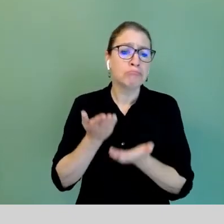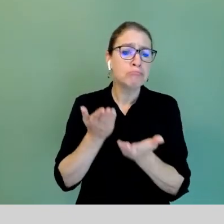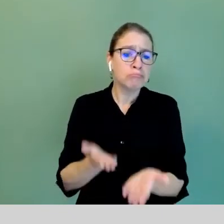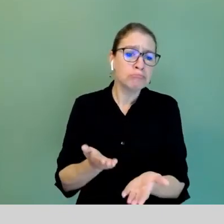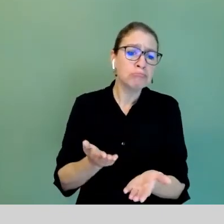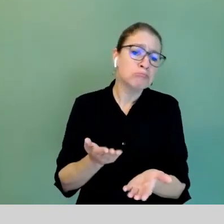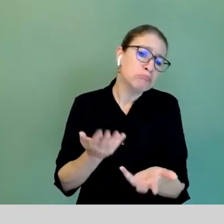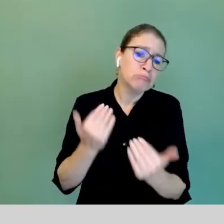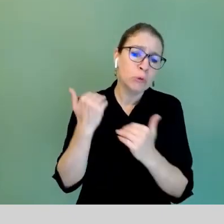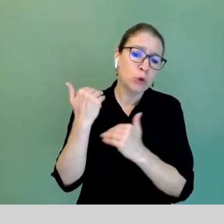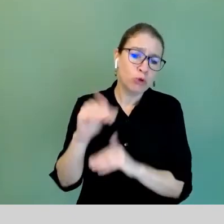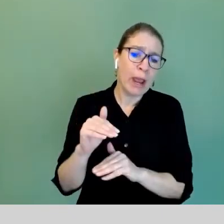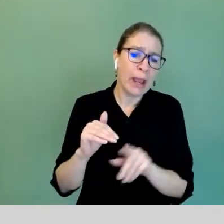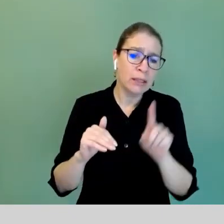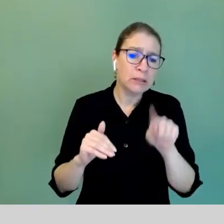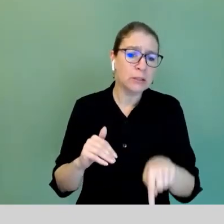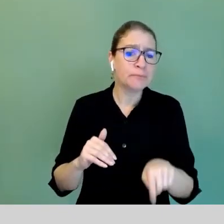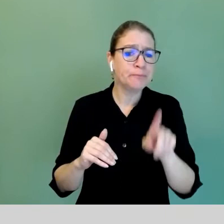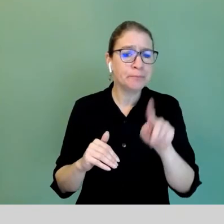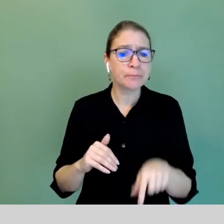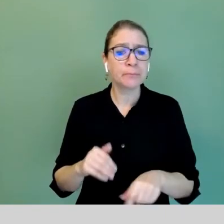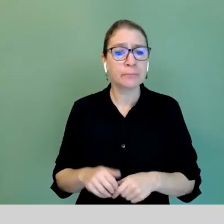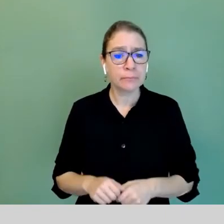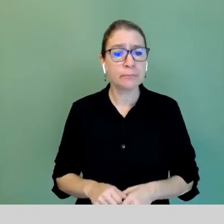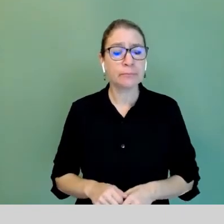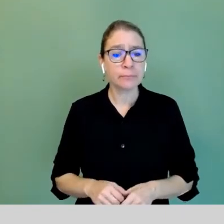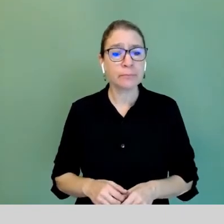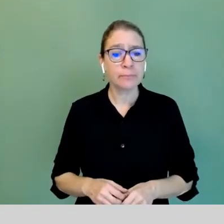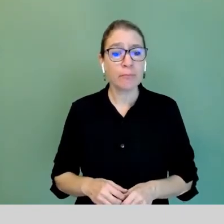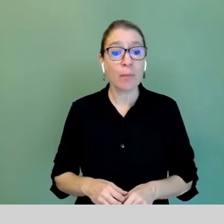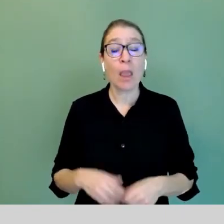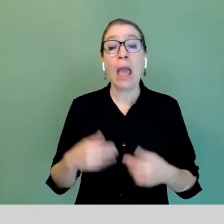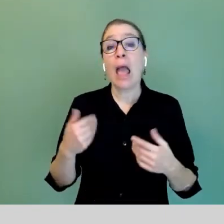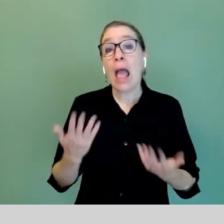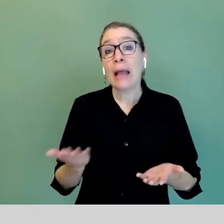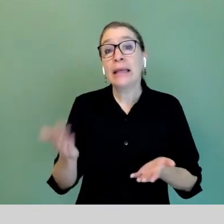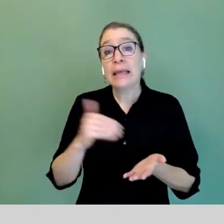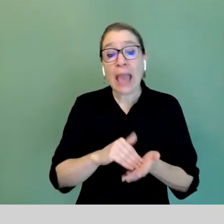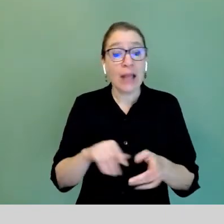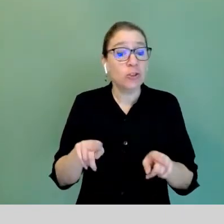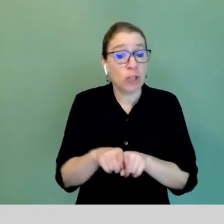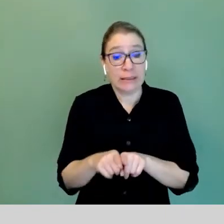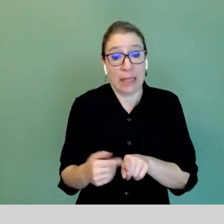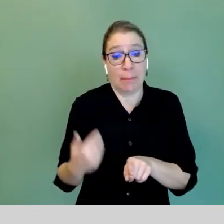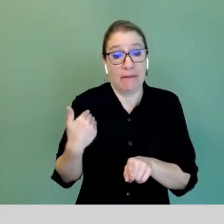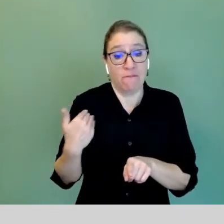or constraints in that it derive from the data. And again, like the ones that we're interested in